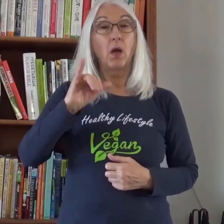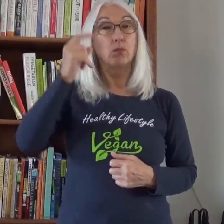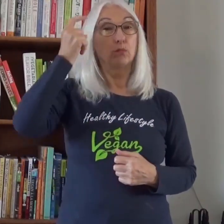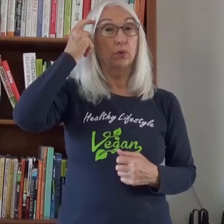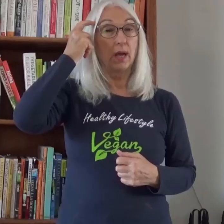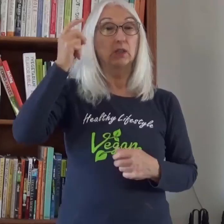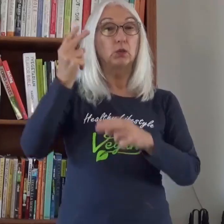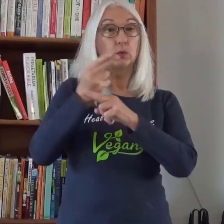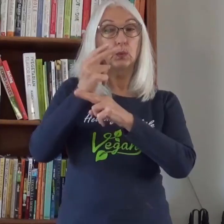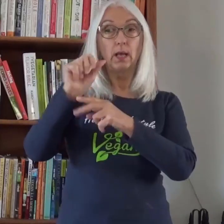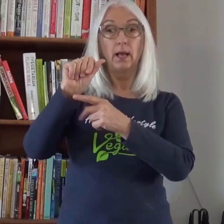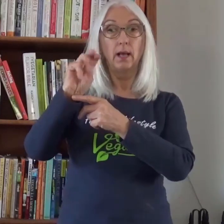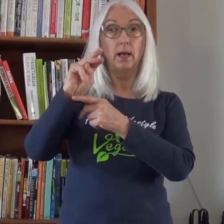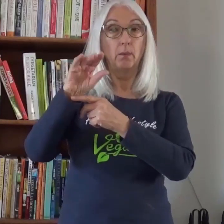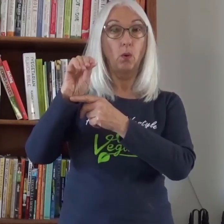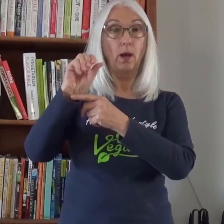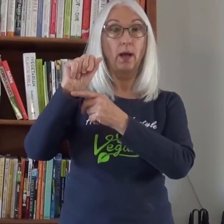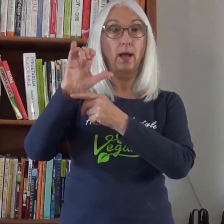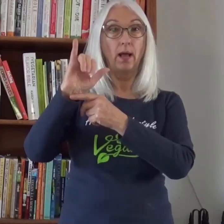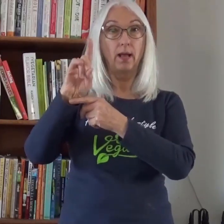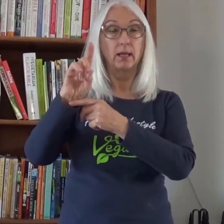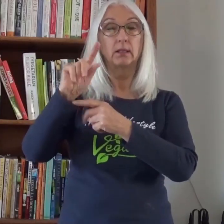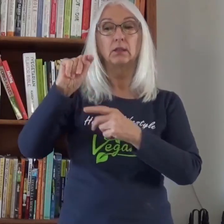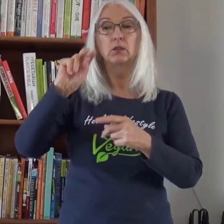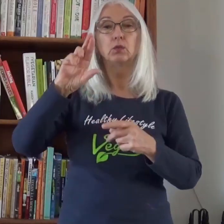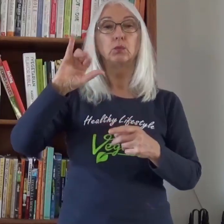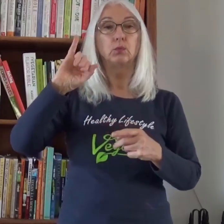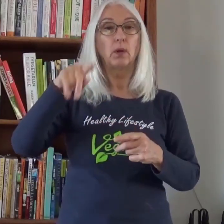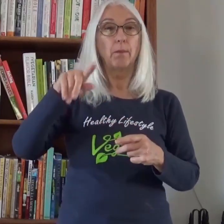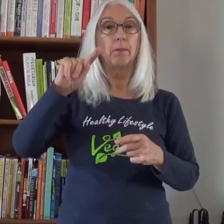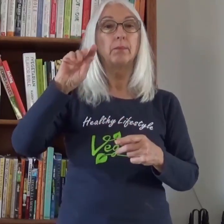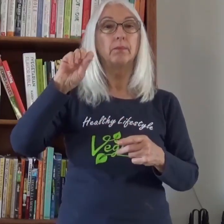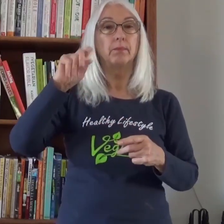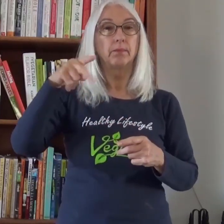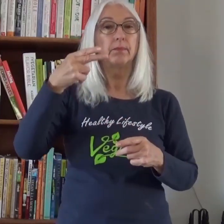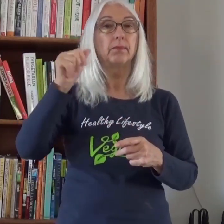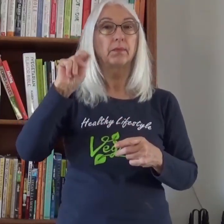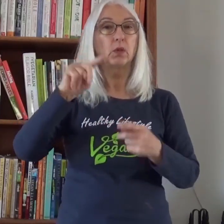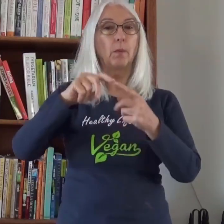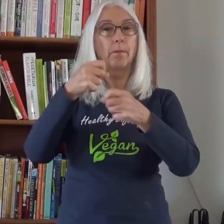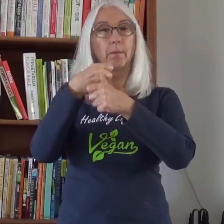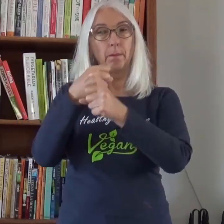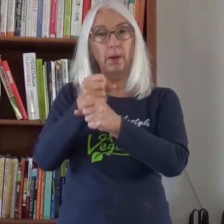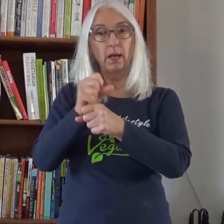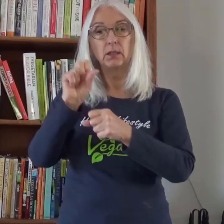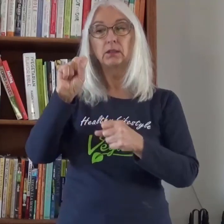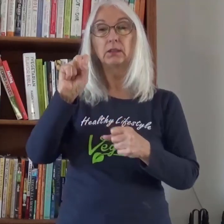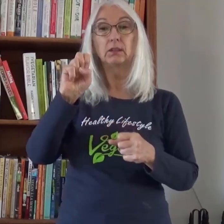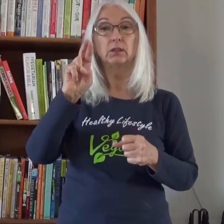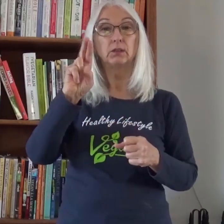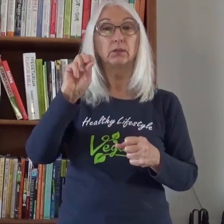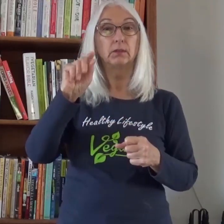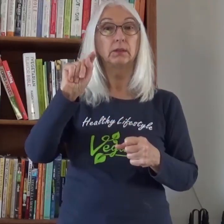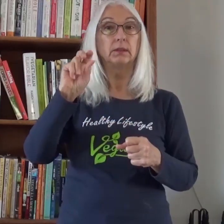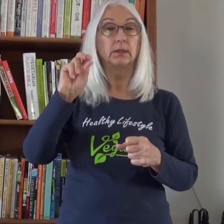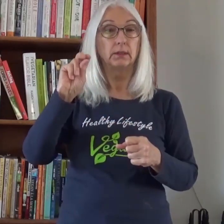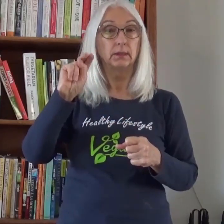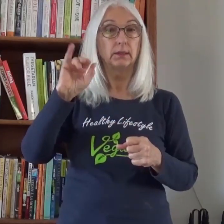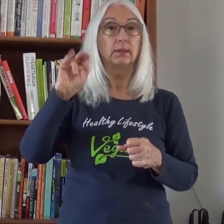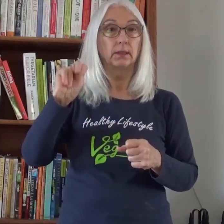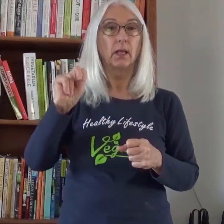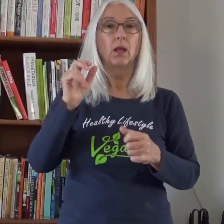The brain uses the amino acid tryptophan to produce serotonin,